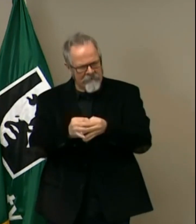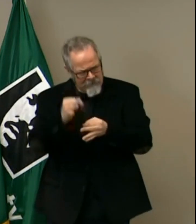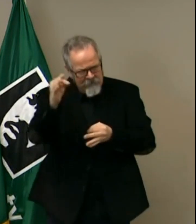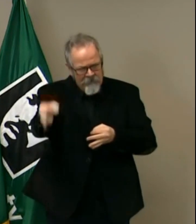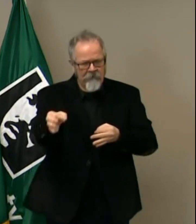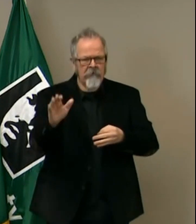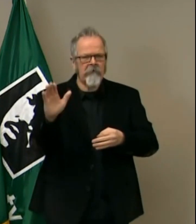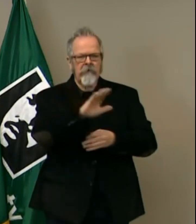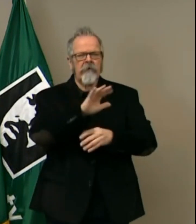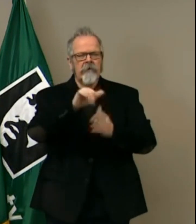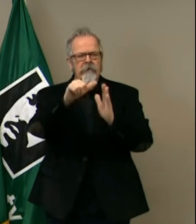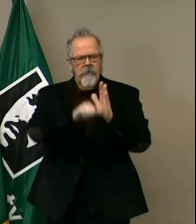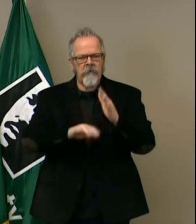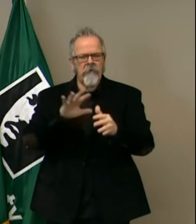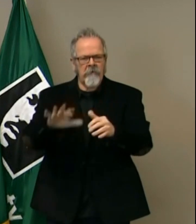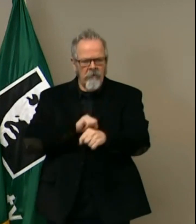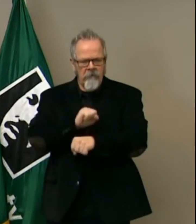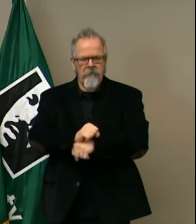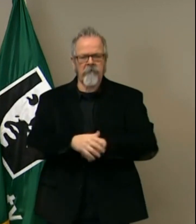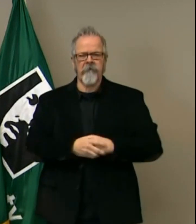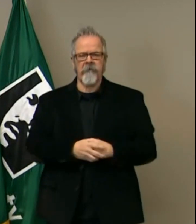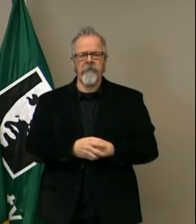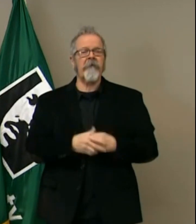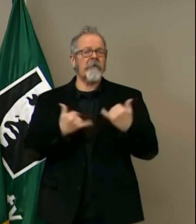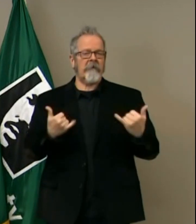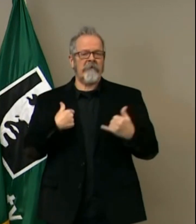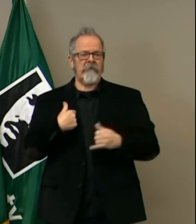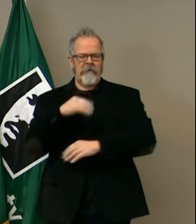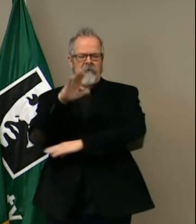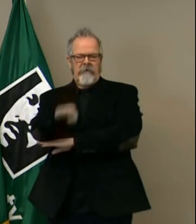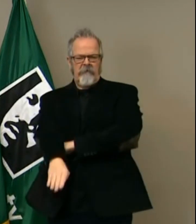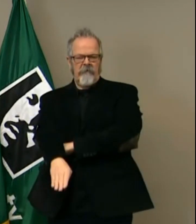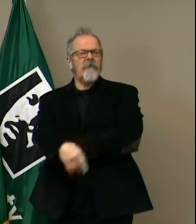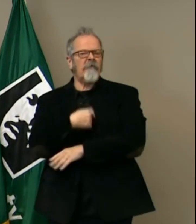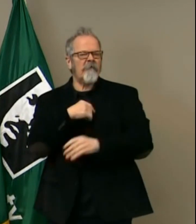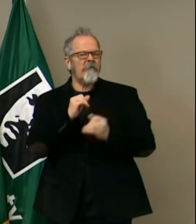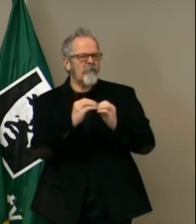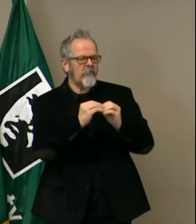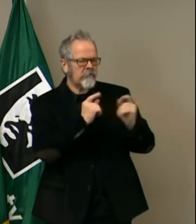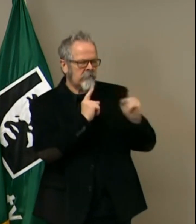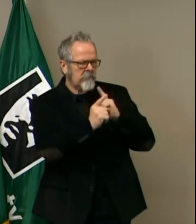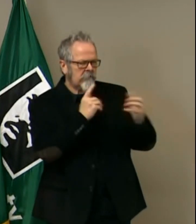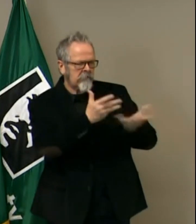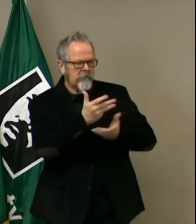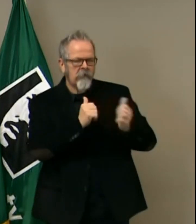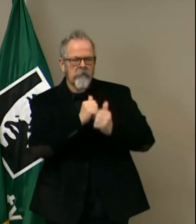Dow Constantine Jenny Durkin Dave Summers and all the leaders with me and